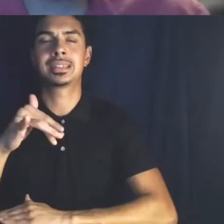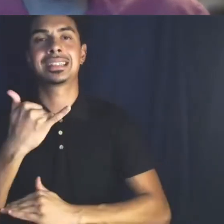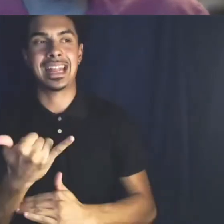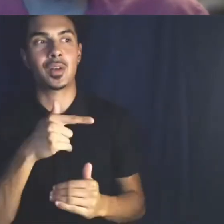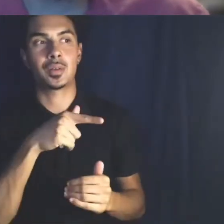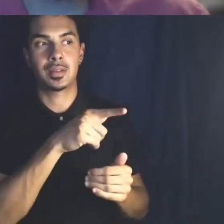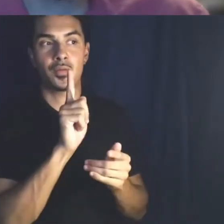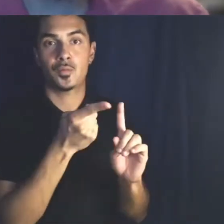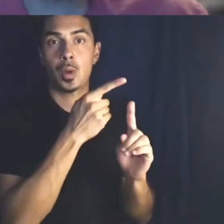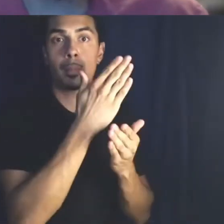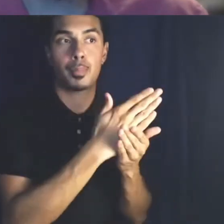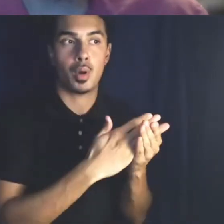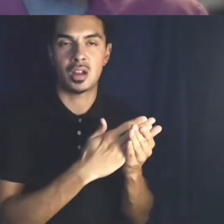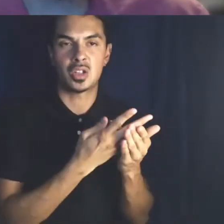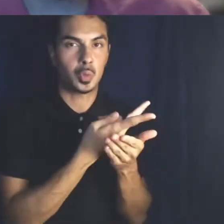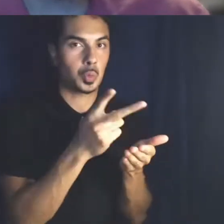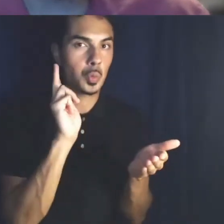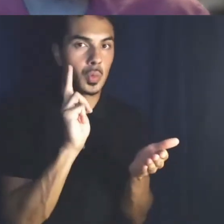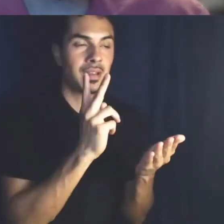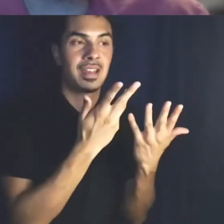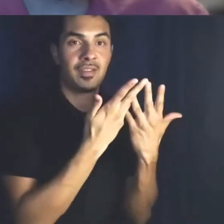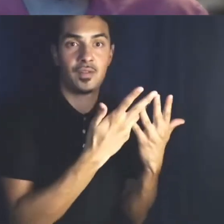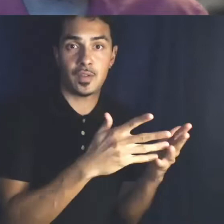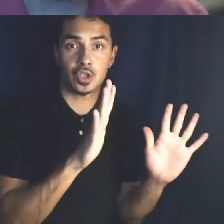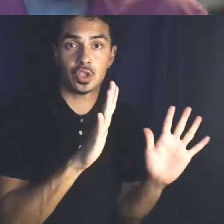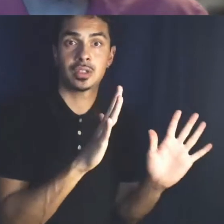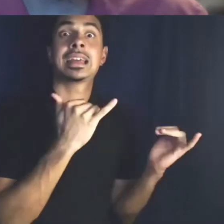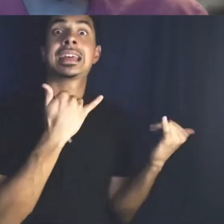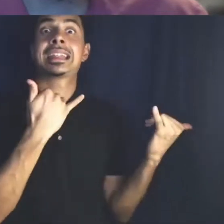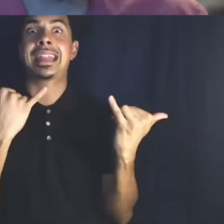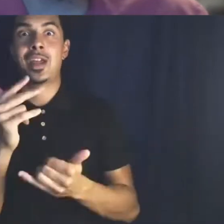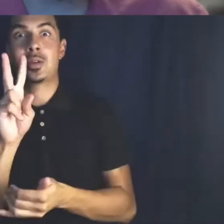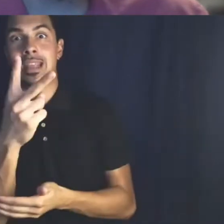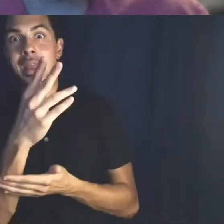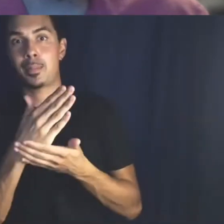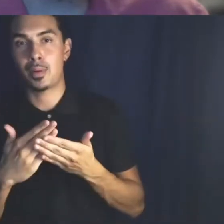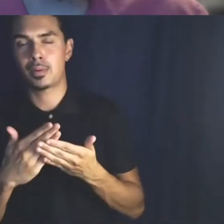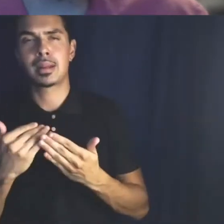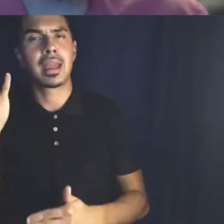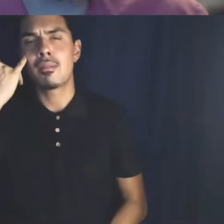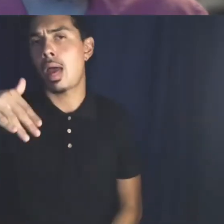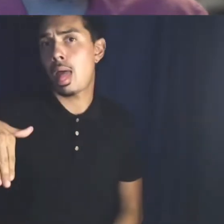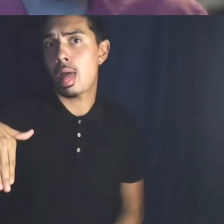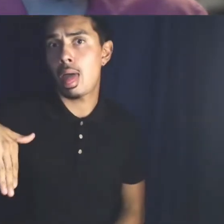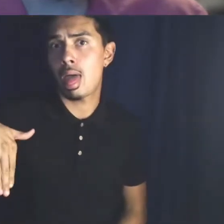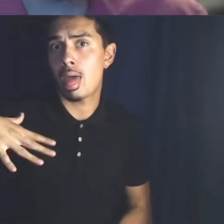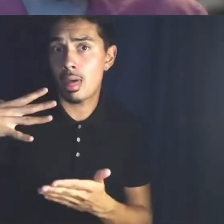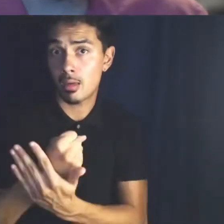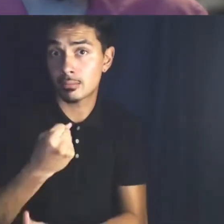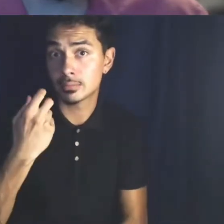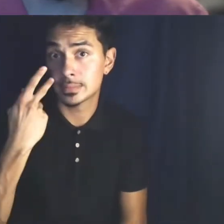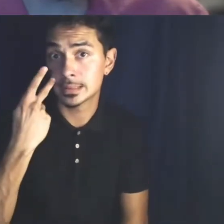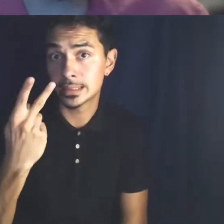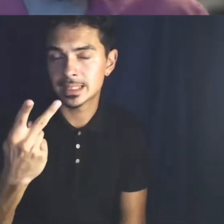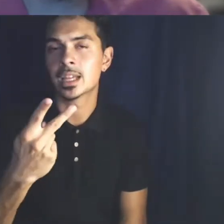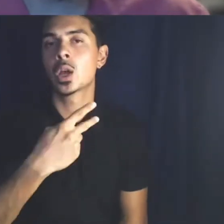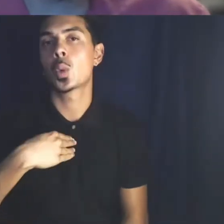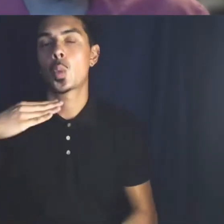and expansion of what happened two weeks ago. If you haven't heard the first one, the video's gonna be posted really soon,